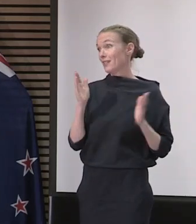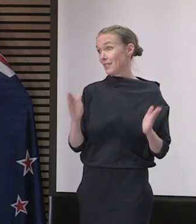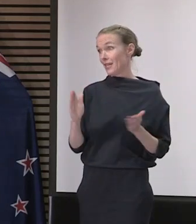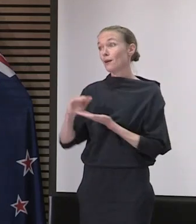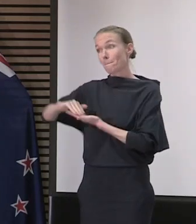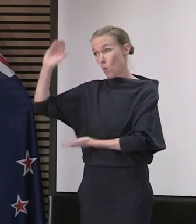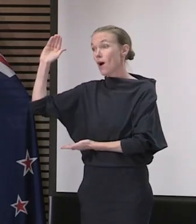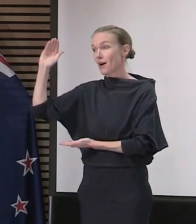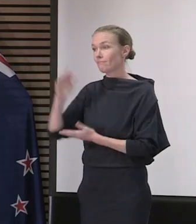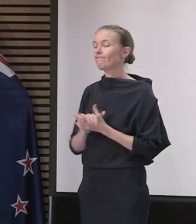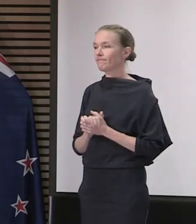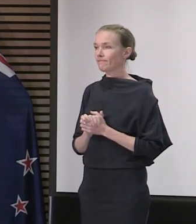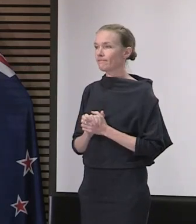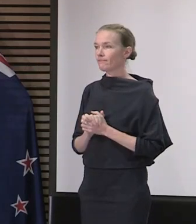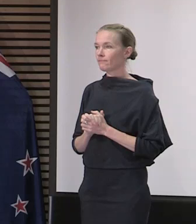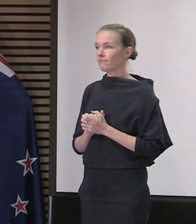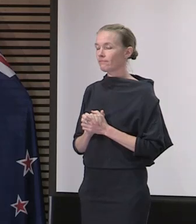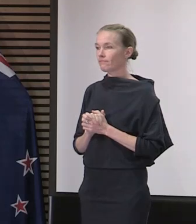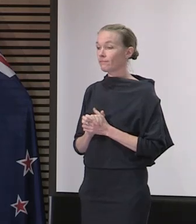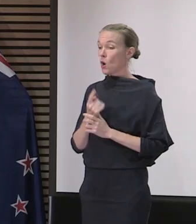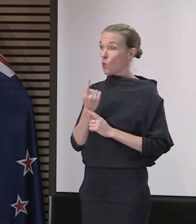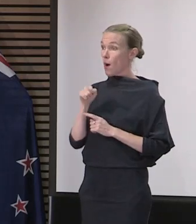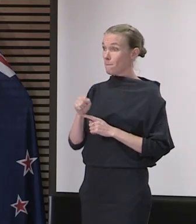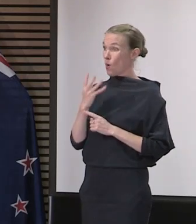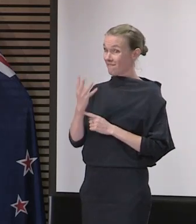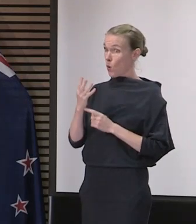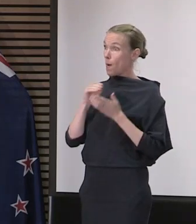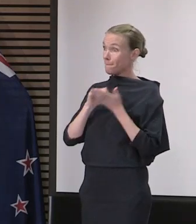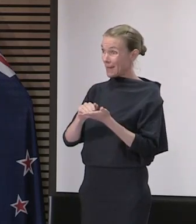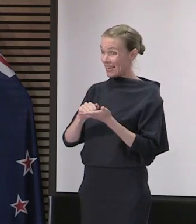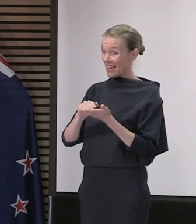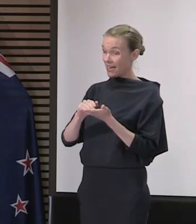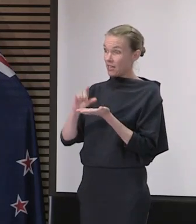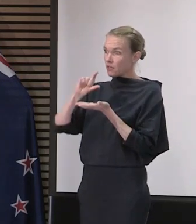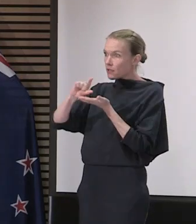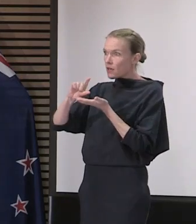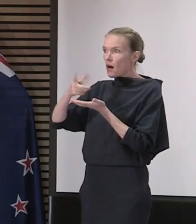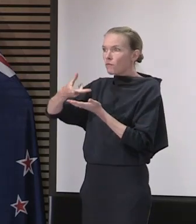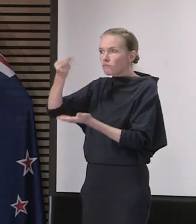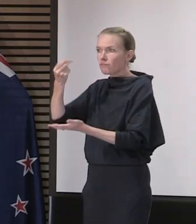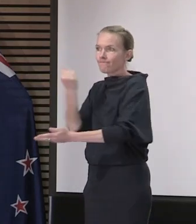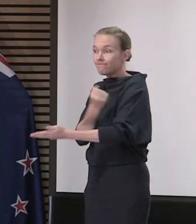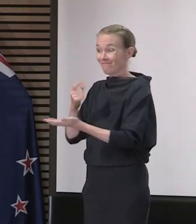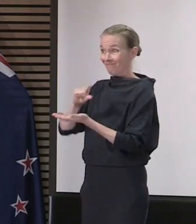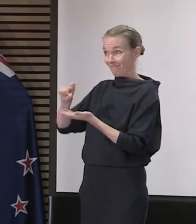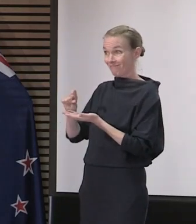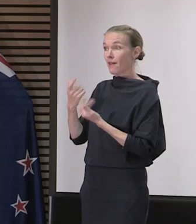past five weeks than in the entire year of vaccination